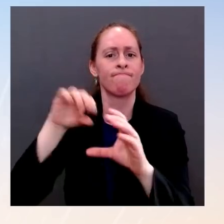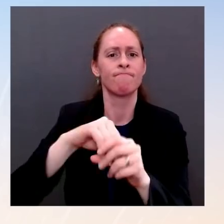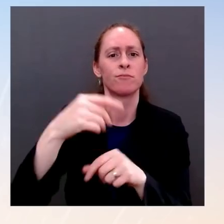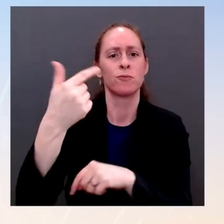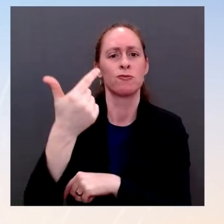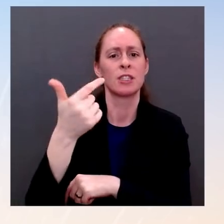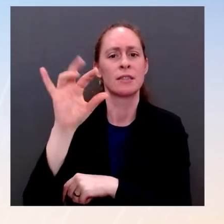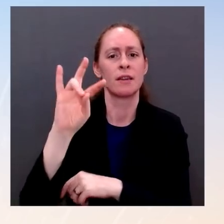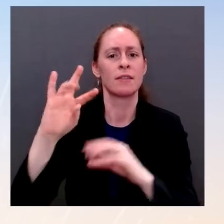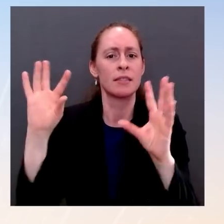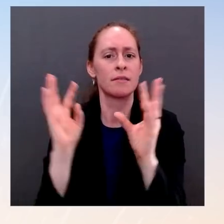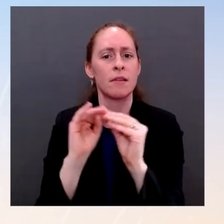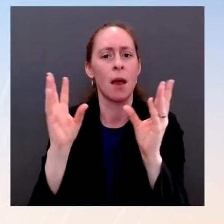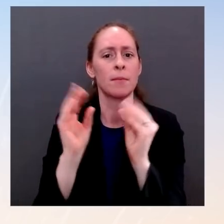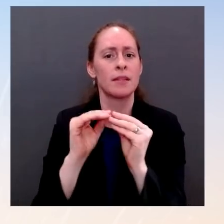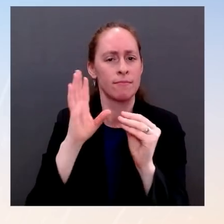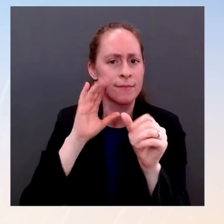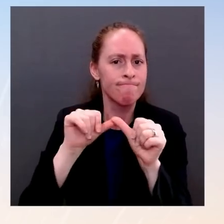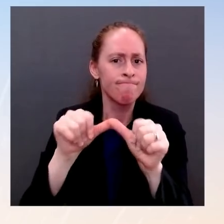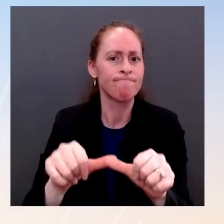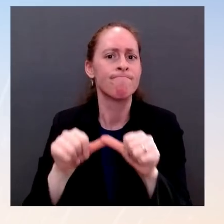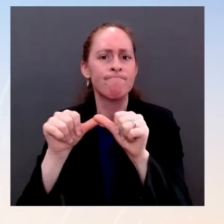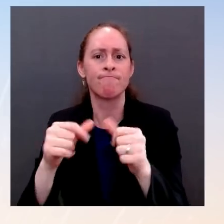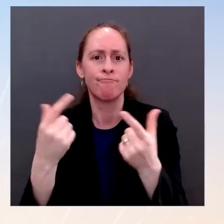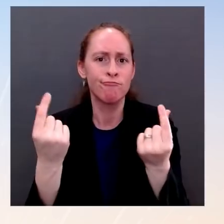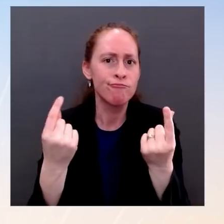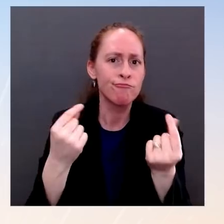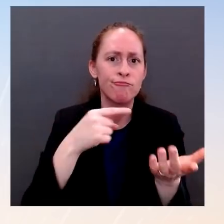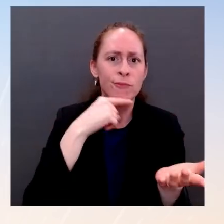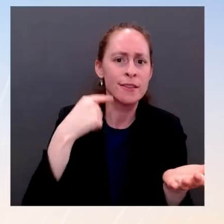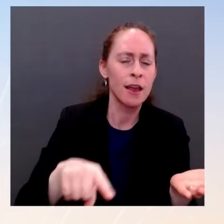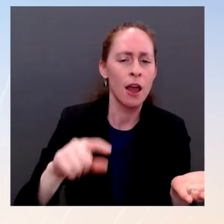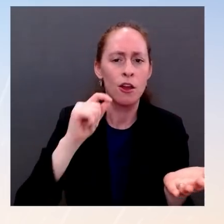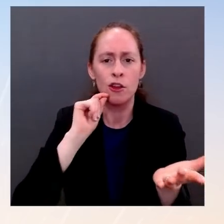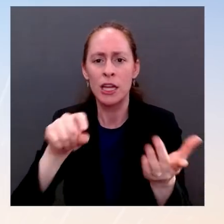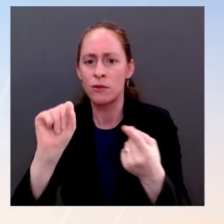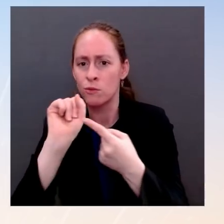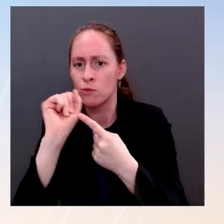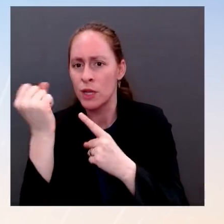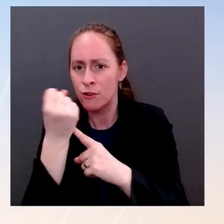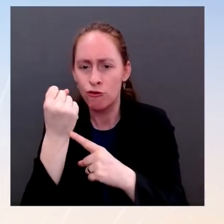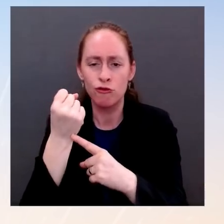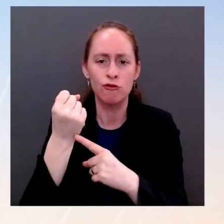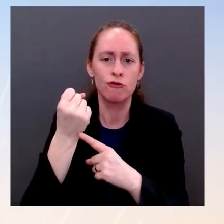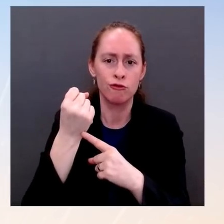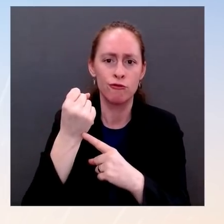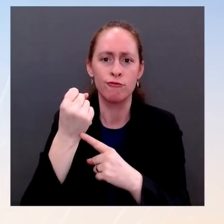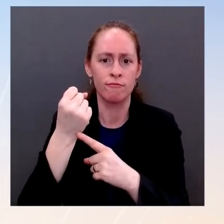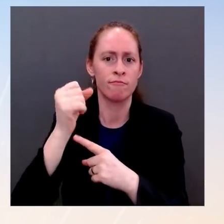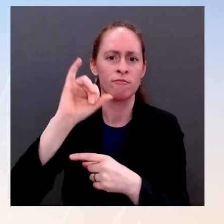and priorities of the German G7 presidency this year. With that, I will try to jump around as much as I can.